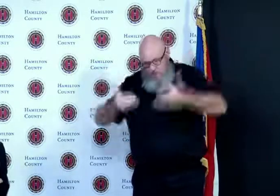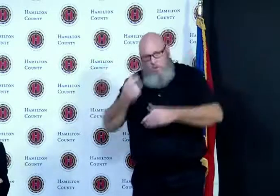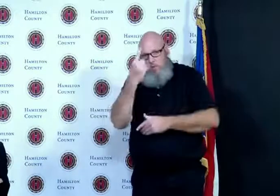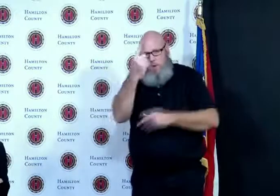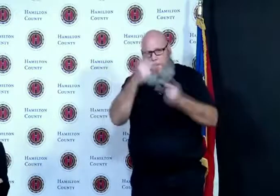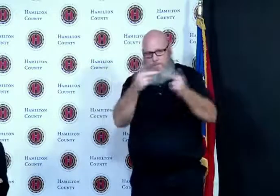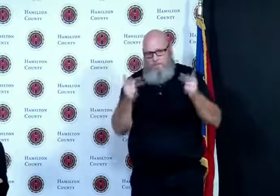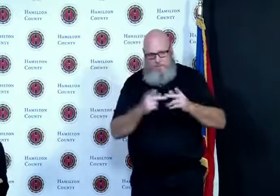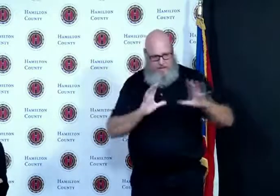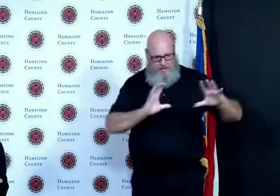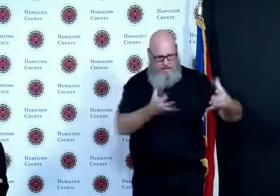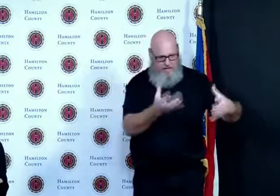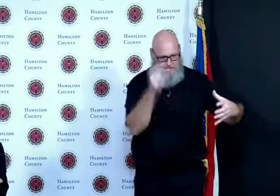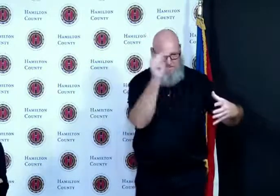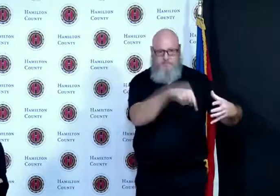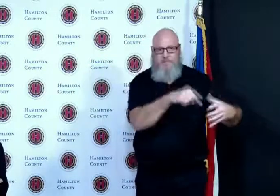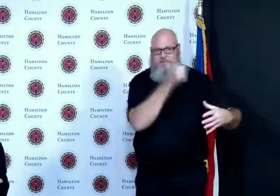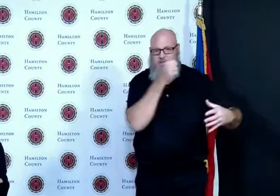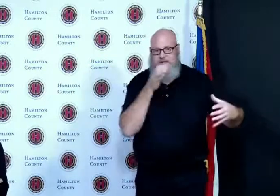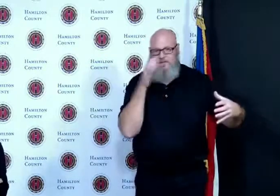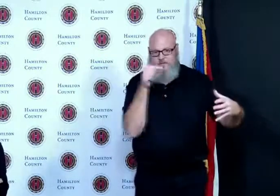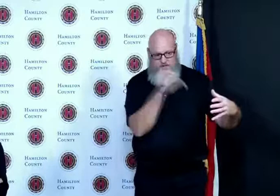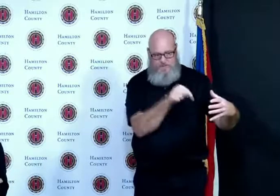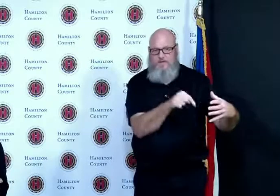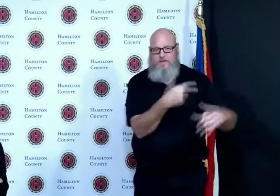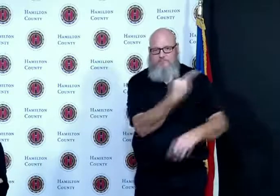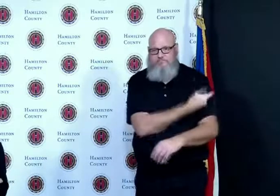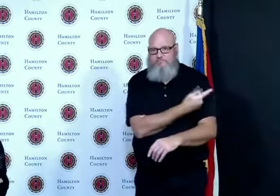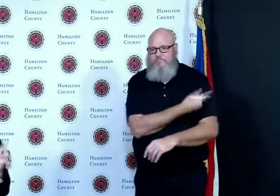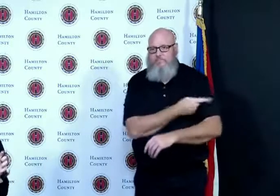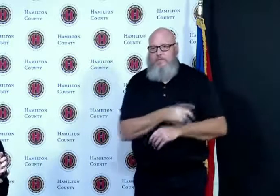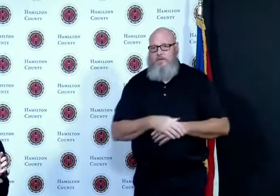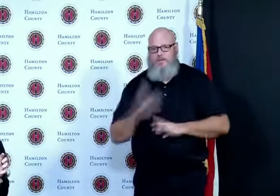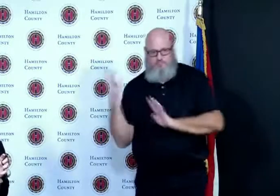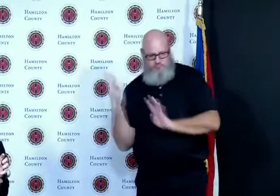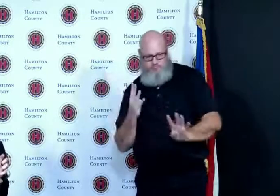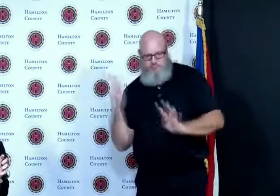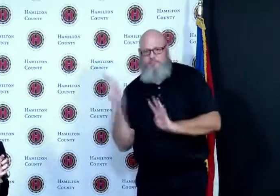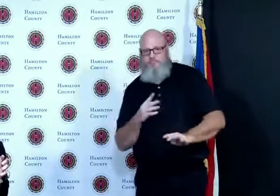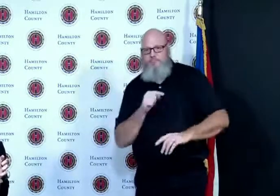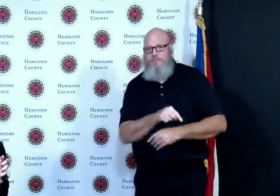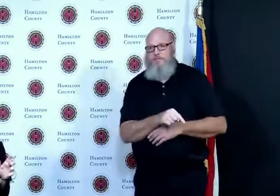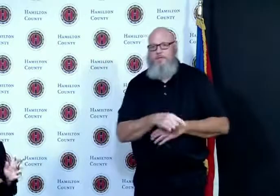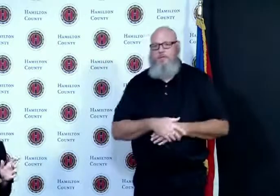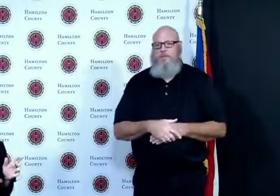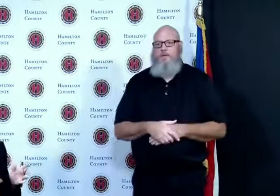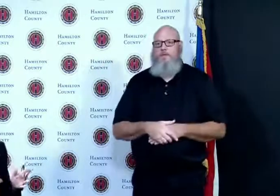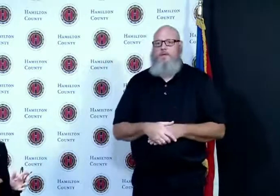it is centrally located it is on bus routes it it's set up like that because it's a voting site